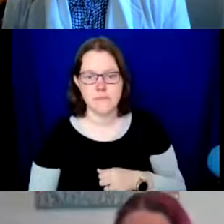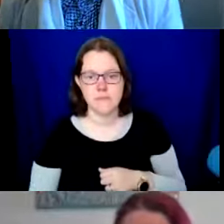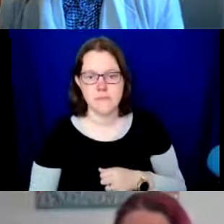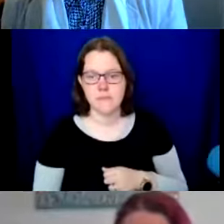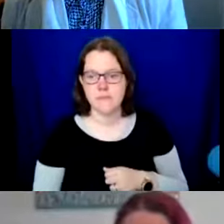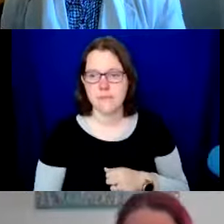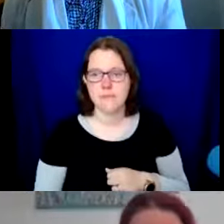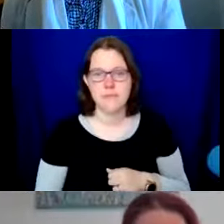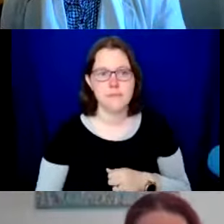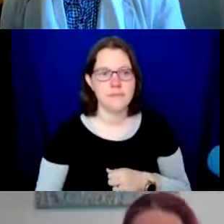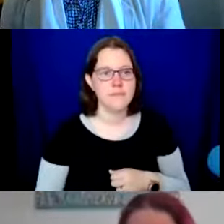recording in progress